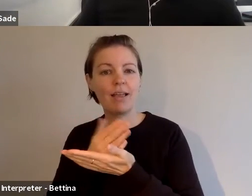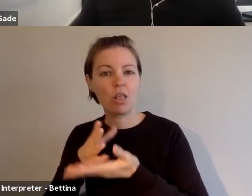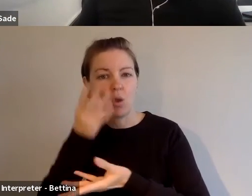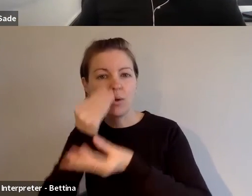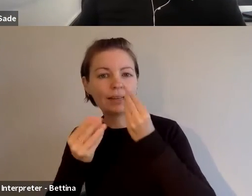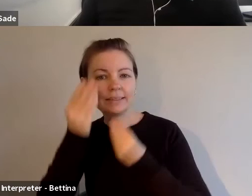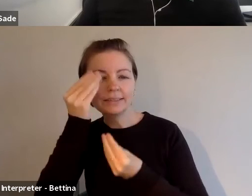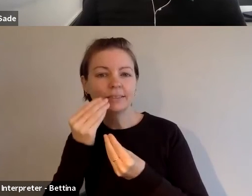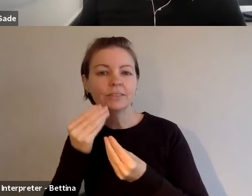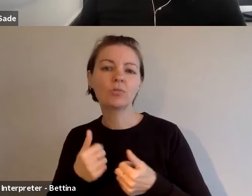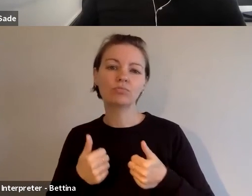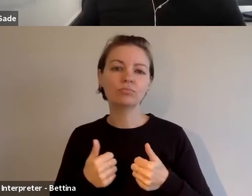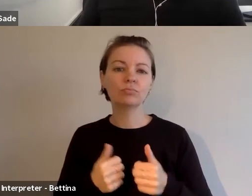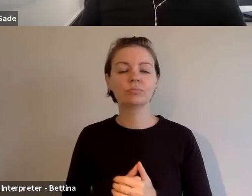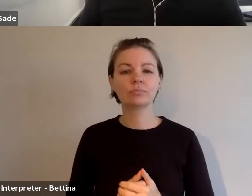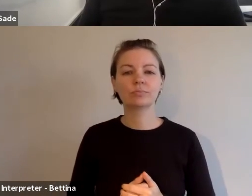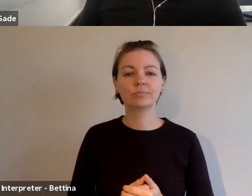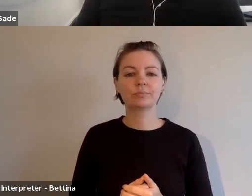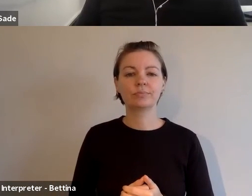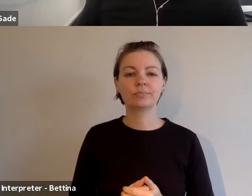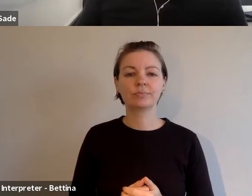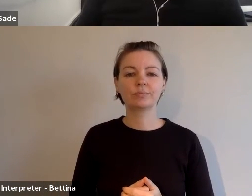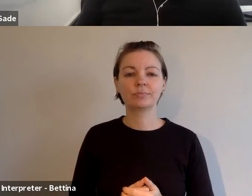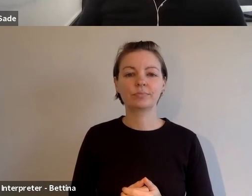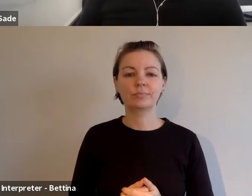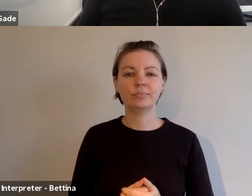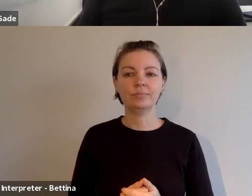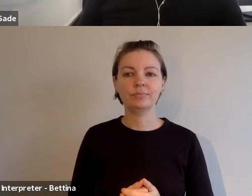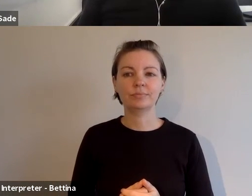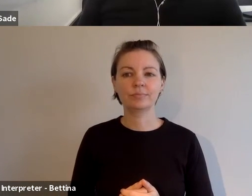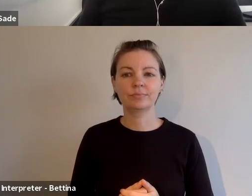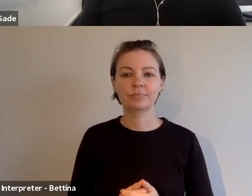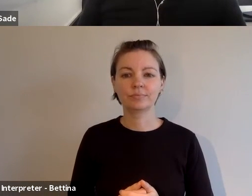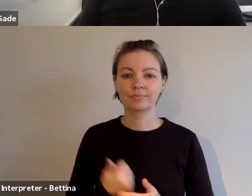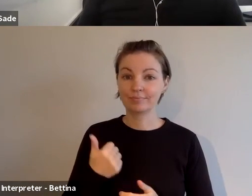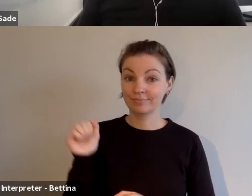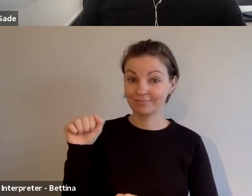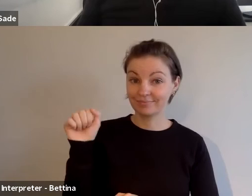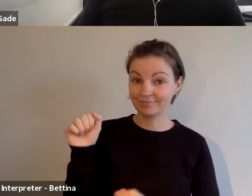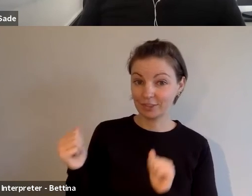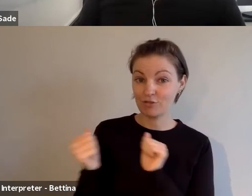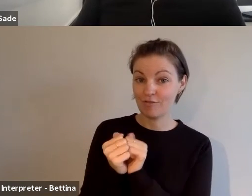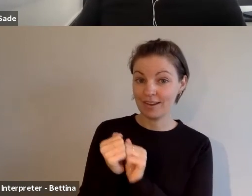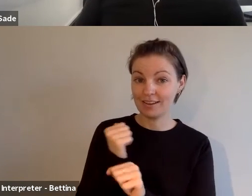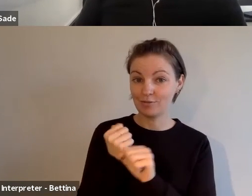Christen Cornell : Just nods, Greg?